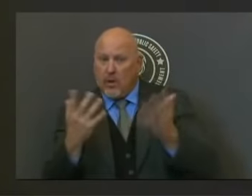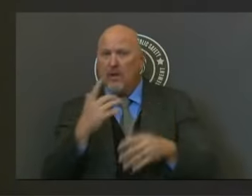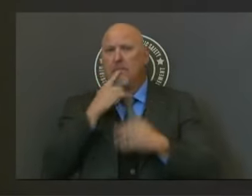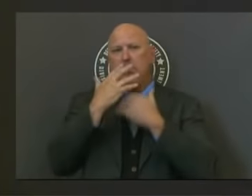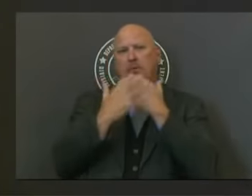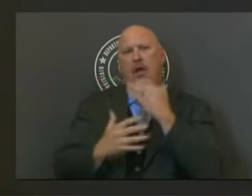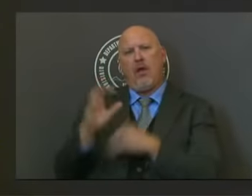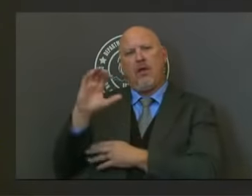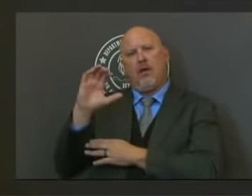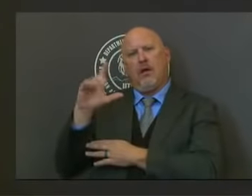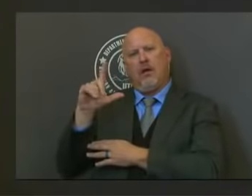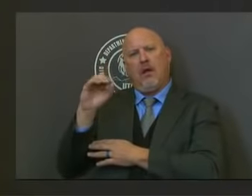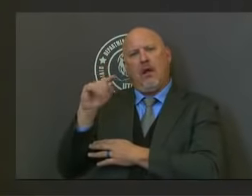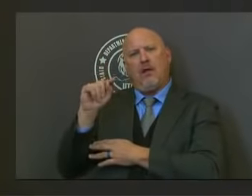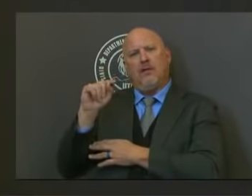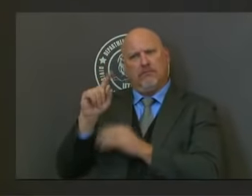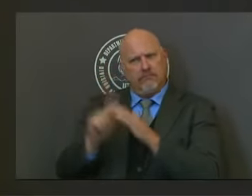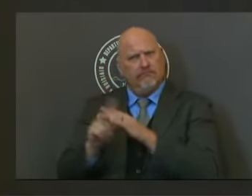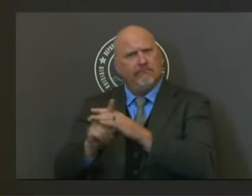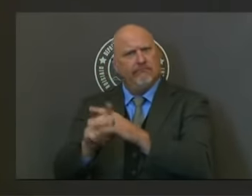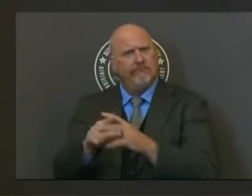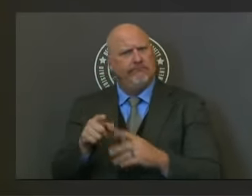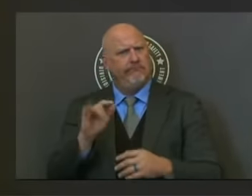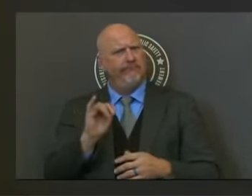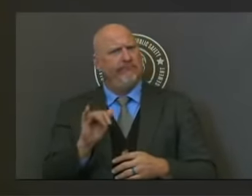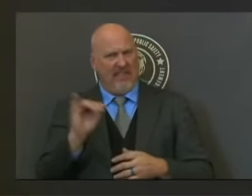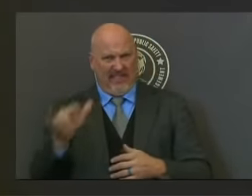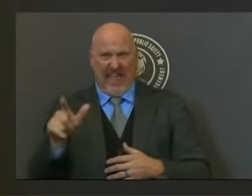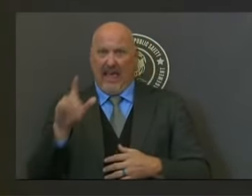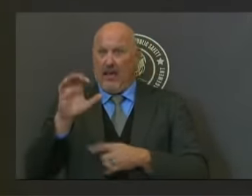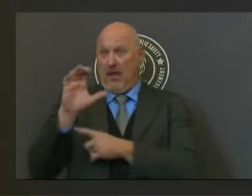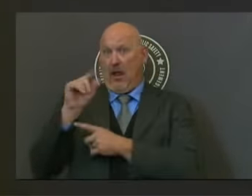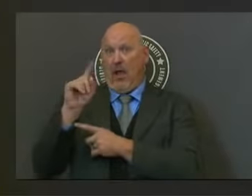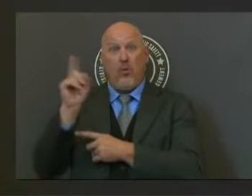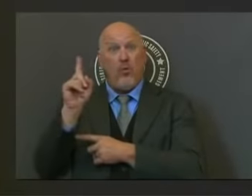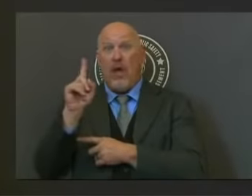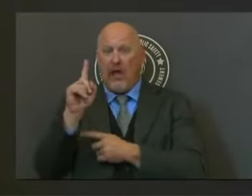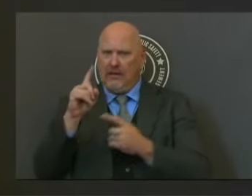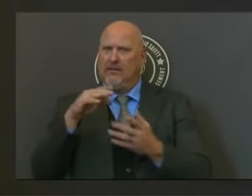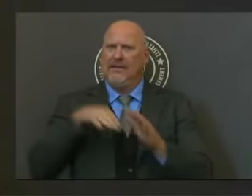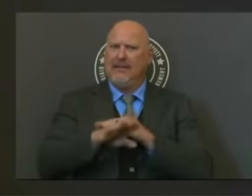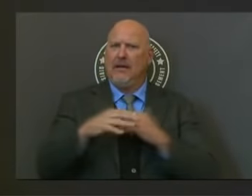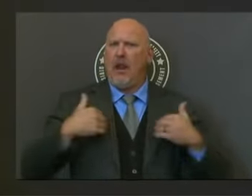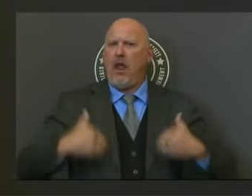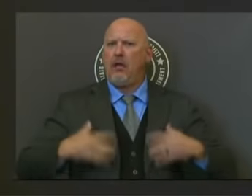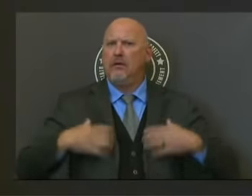to the nervous system including the brain